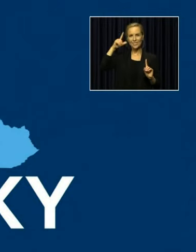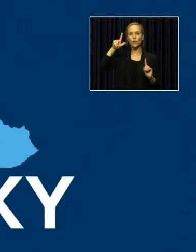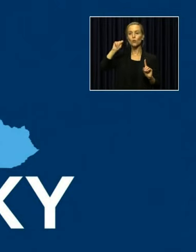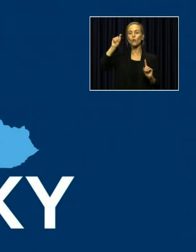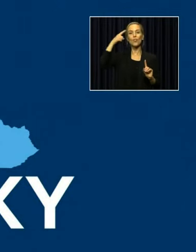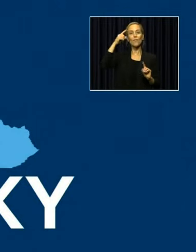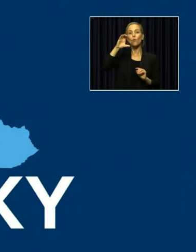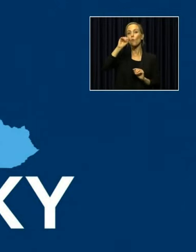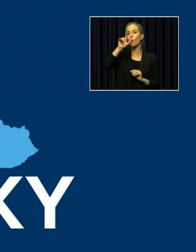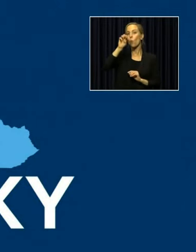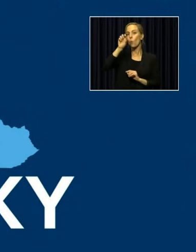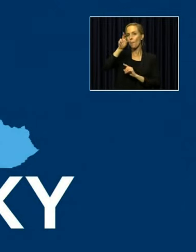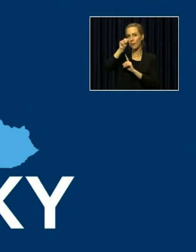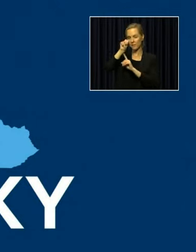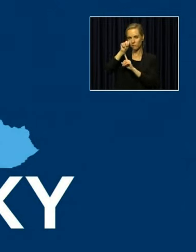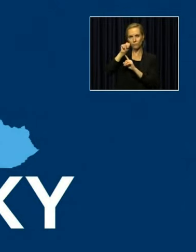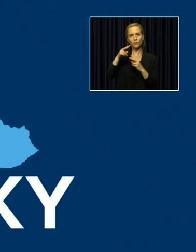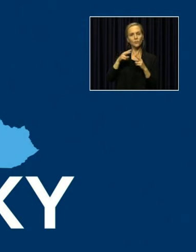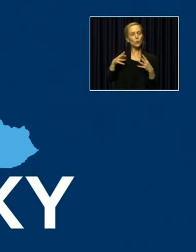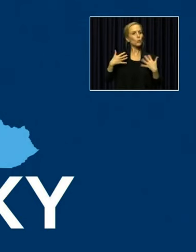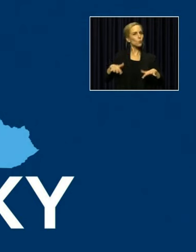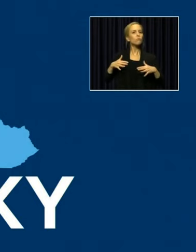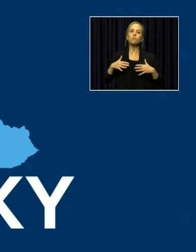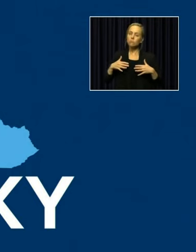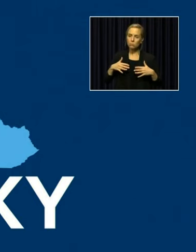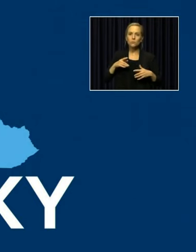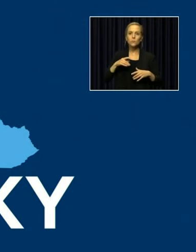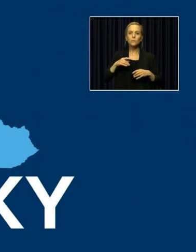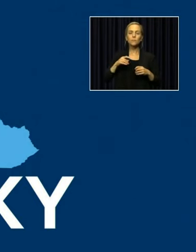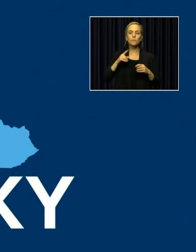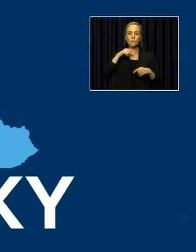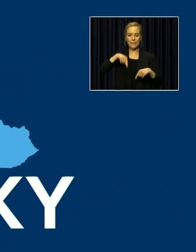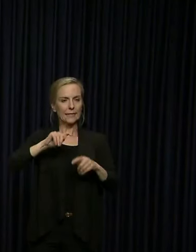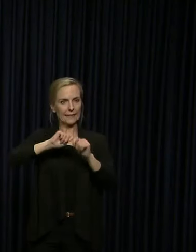KENTUCKY FUND. AS YOU KNOW, GOVERNOR BESHEAR